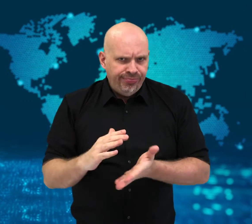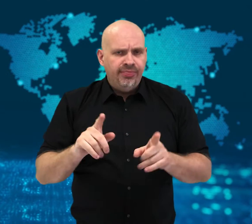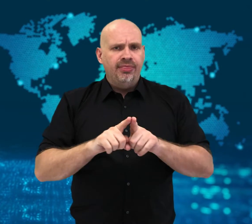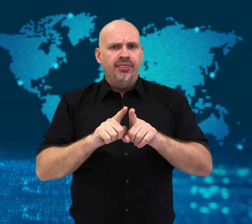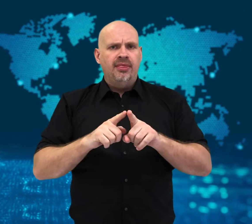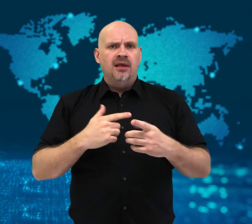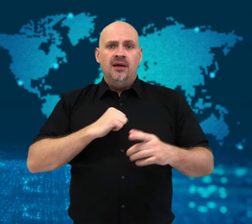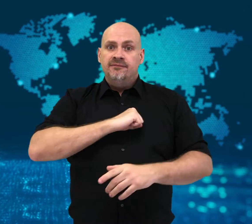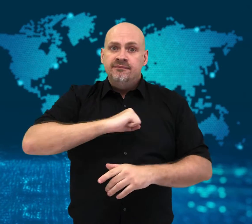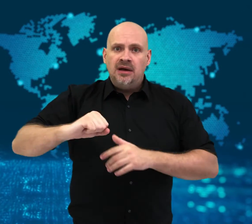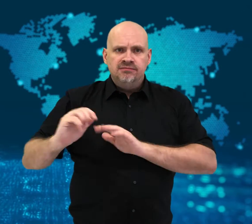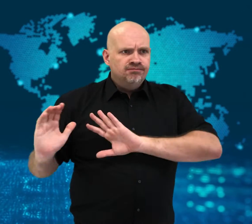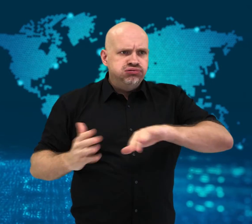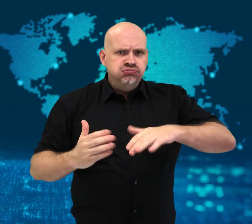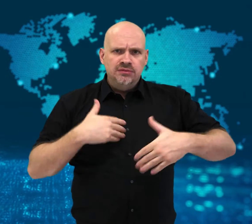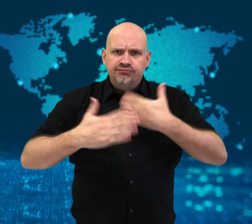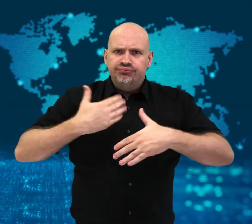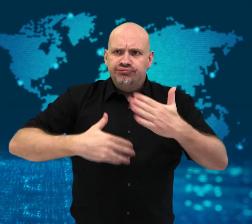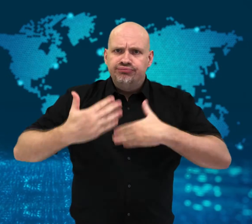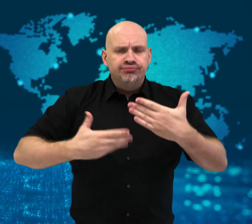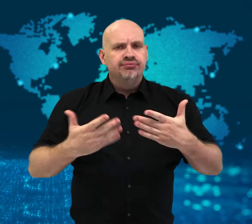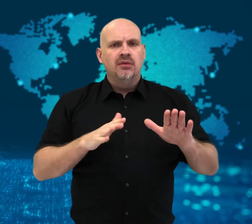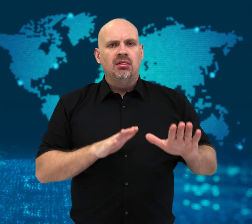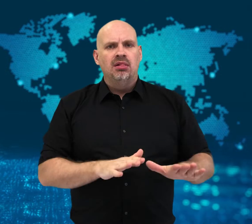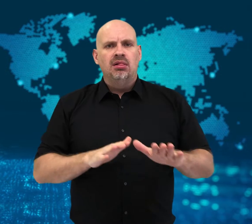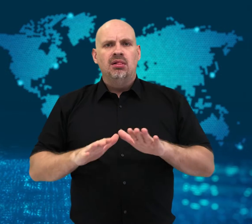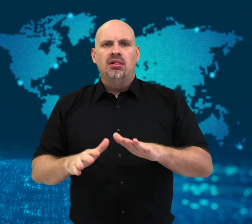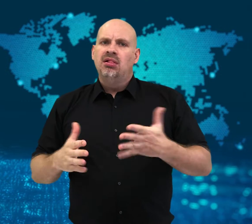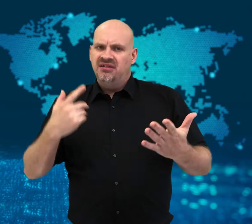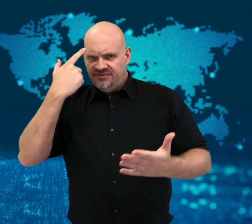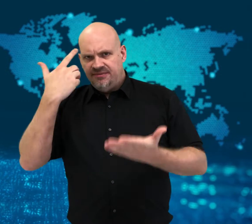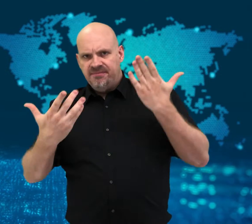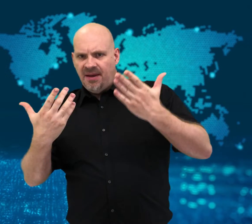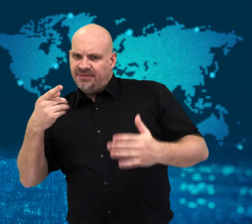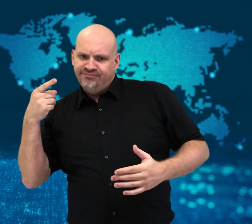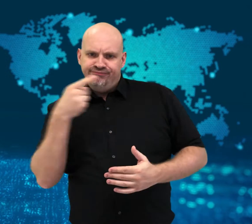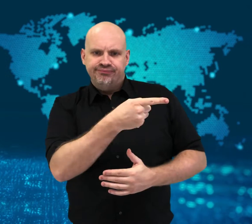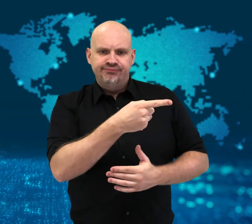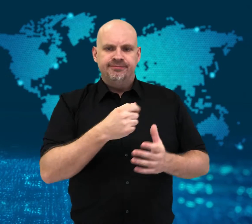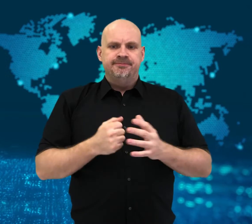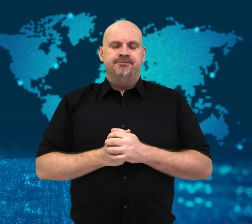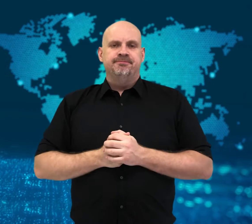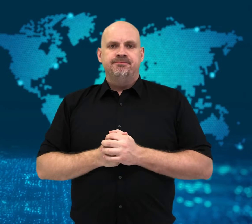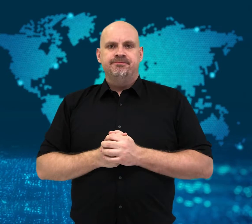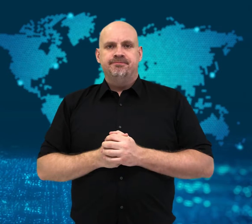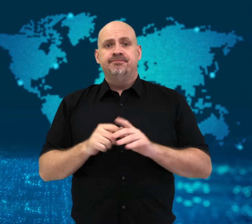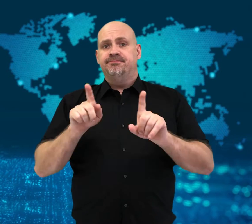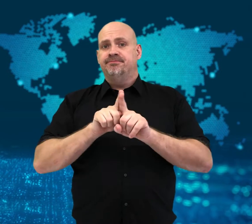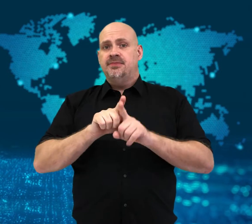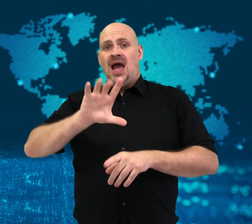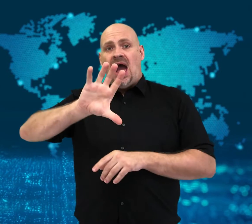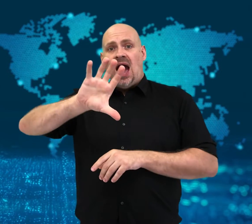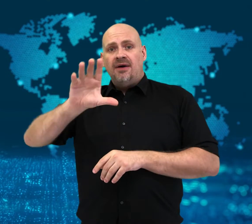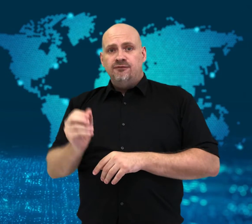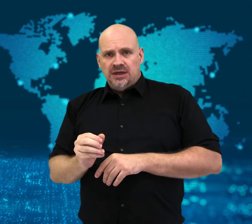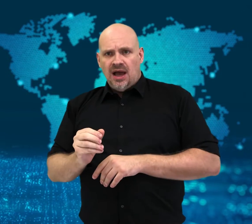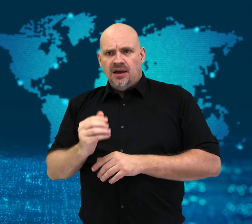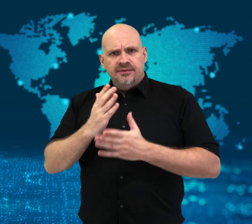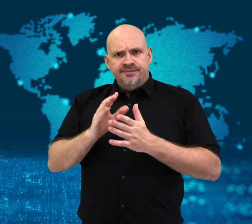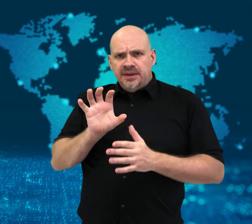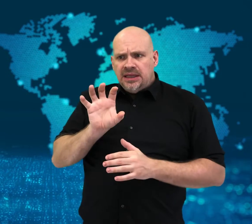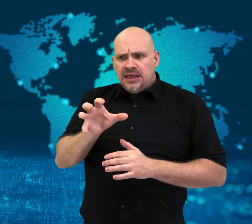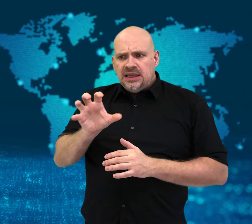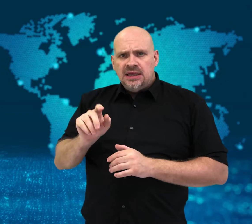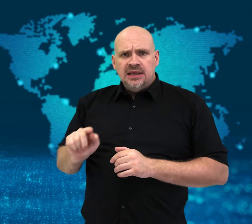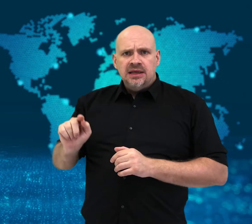African nations were criticized this week for destroying vaccine